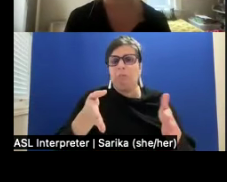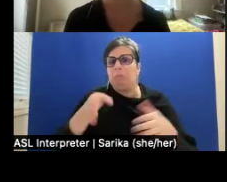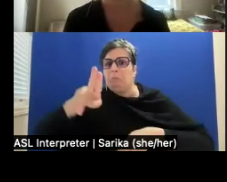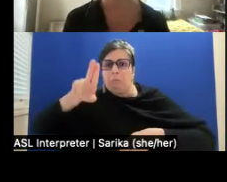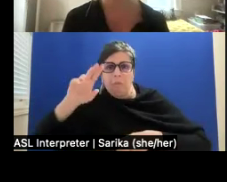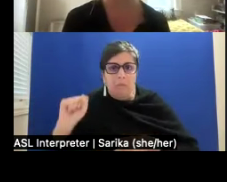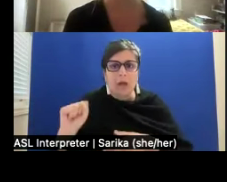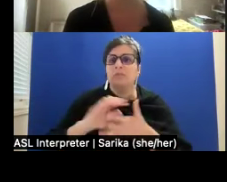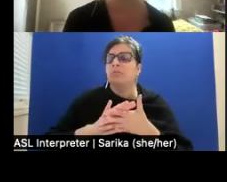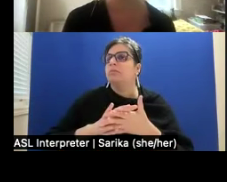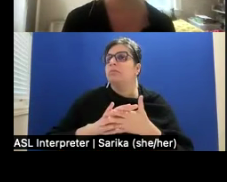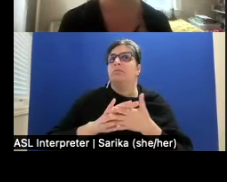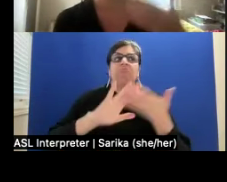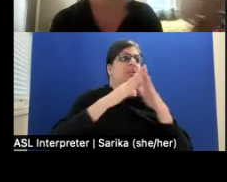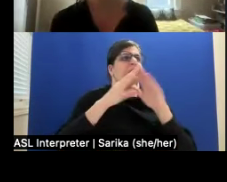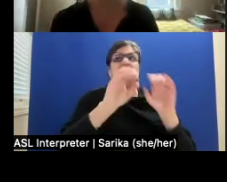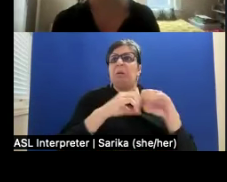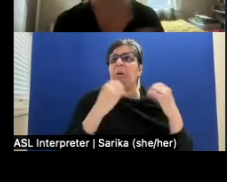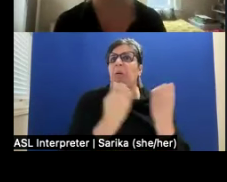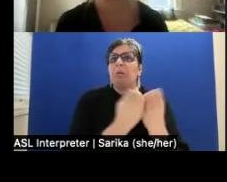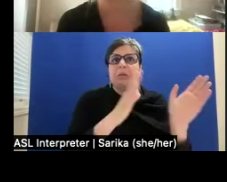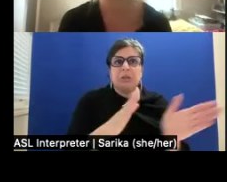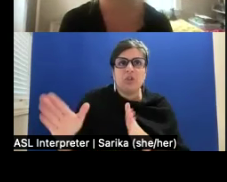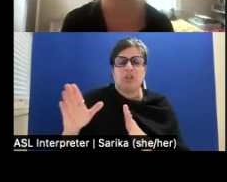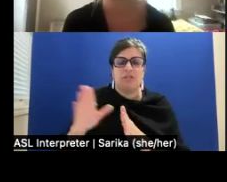and in community organizations and on the walls of buildings.